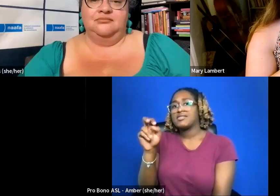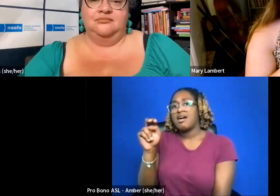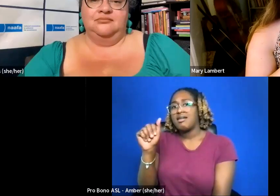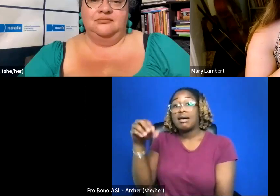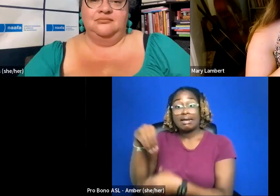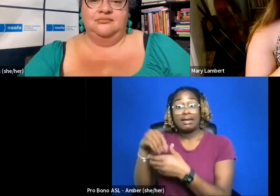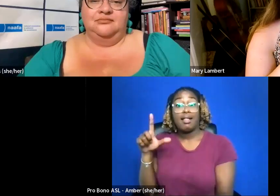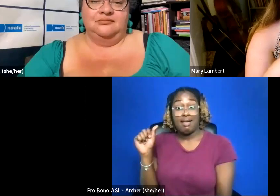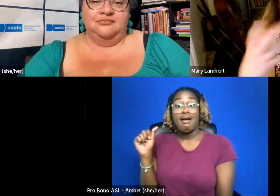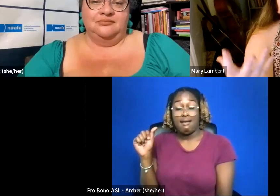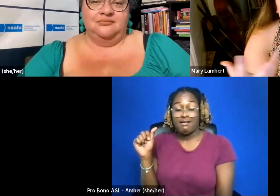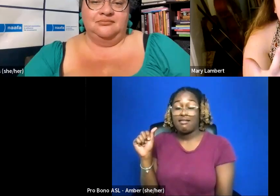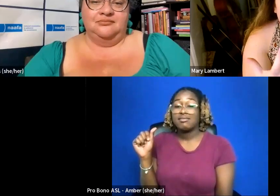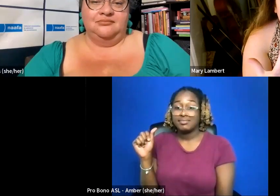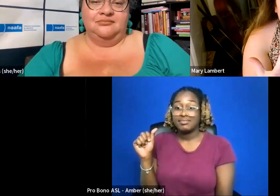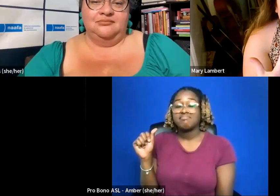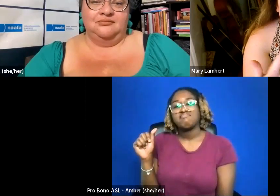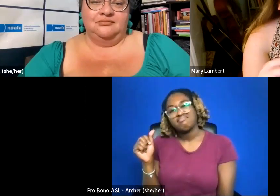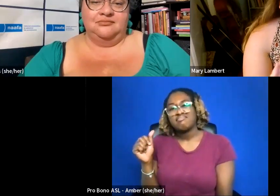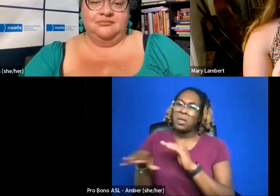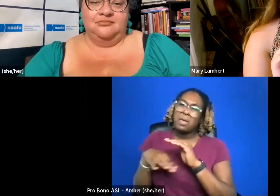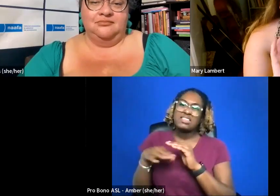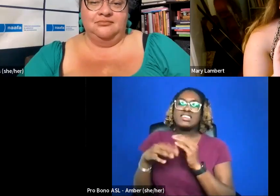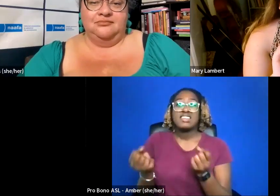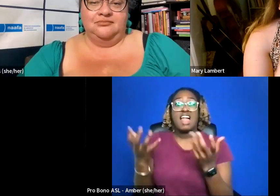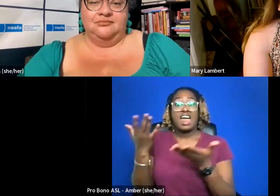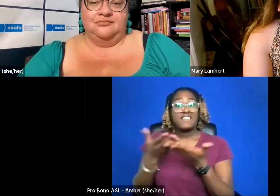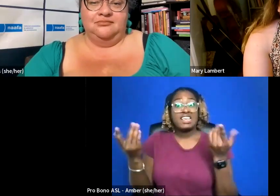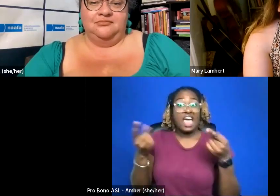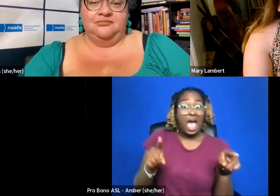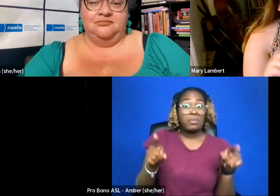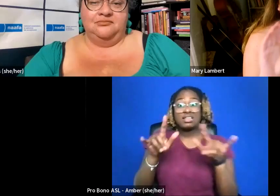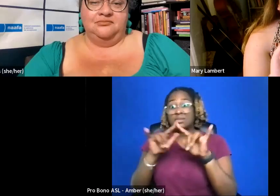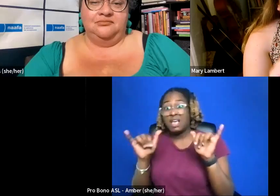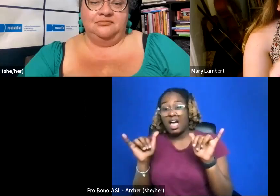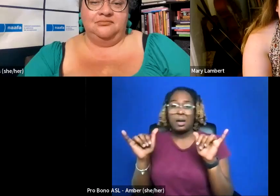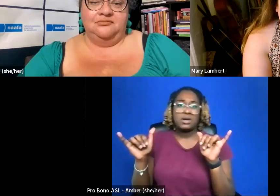and basically there were a lot of moving parts because it was the Grammys production, it was Madonna's